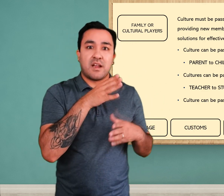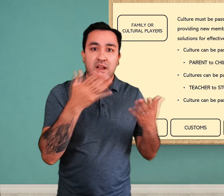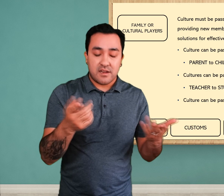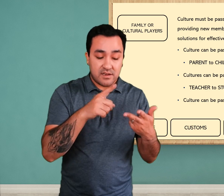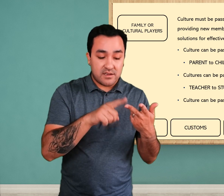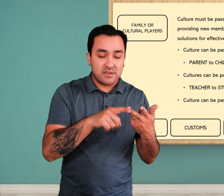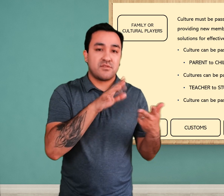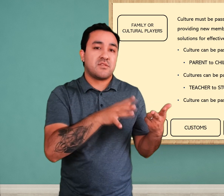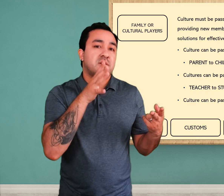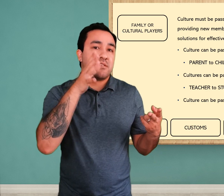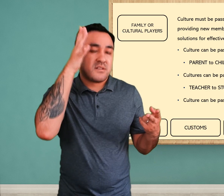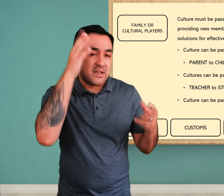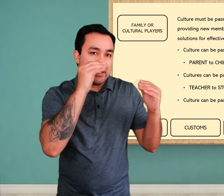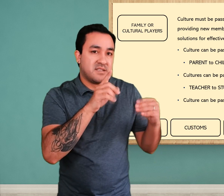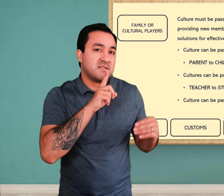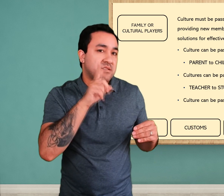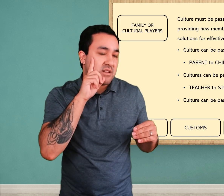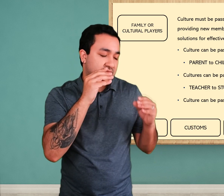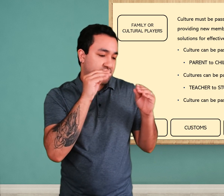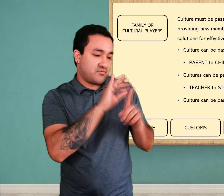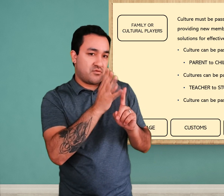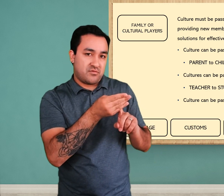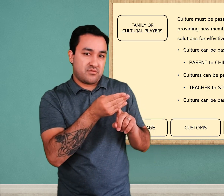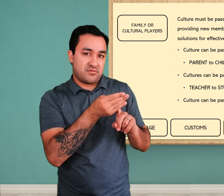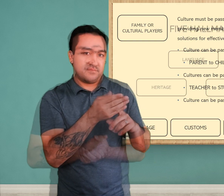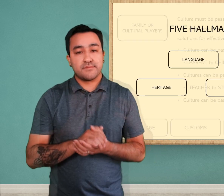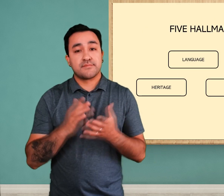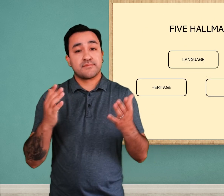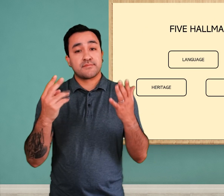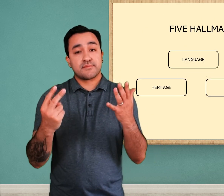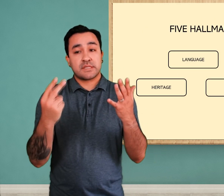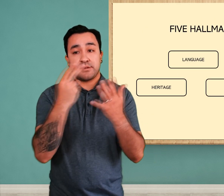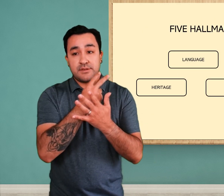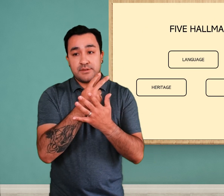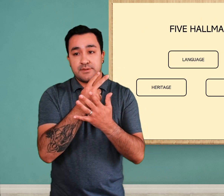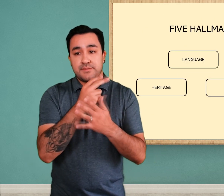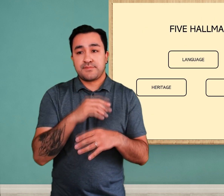To recap.